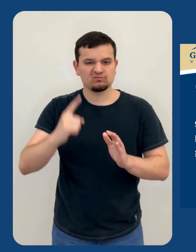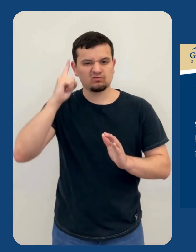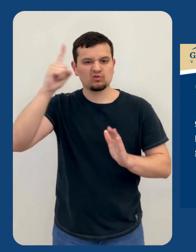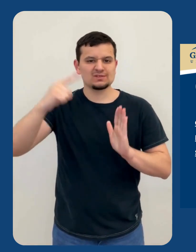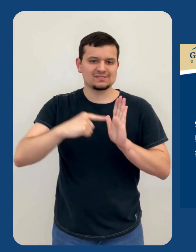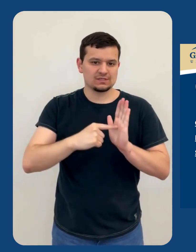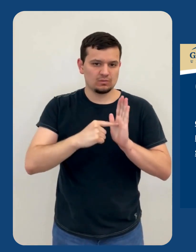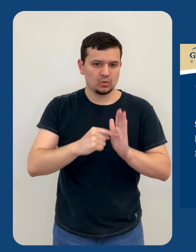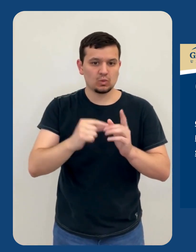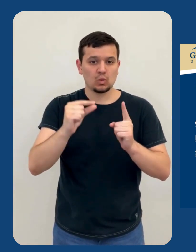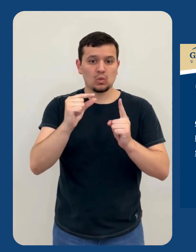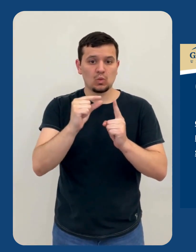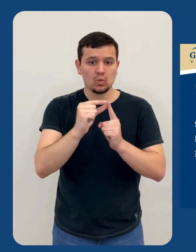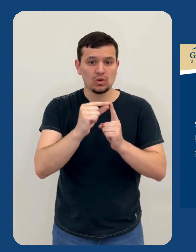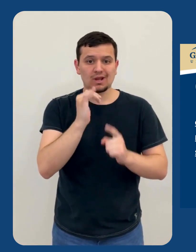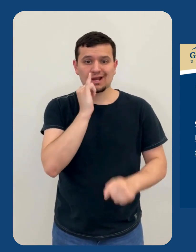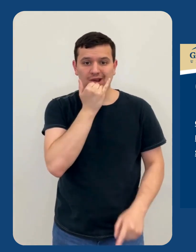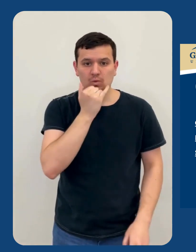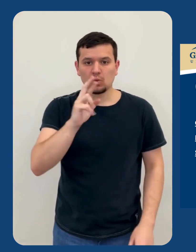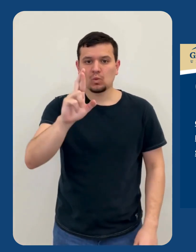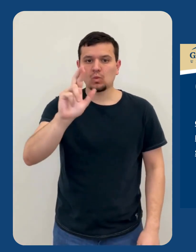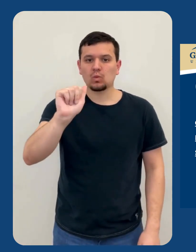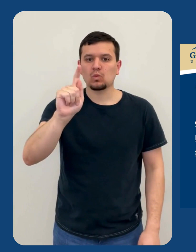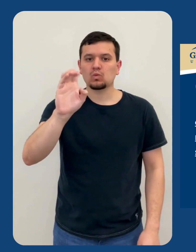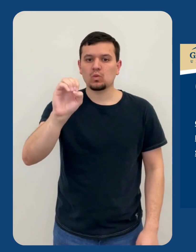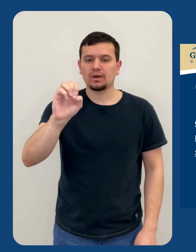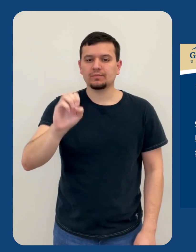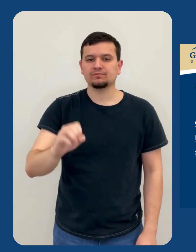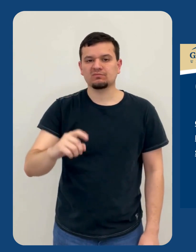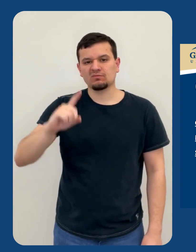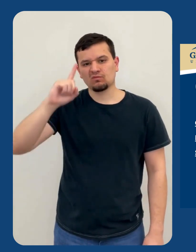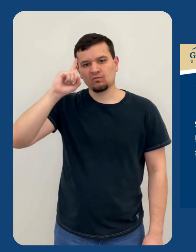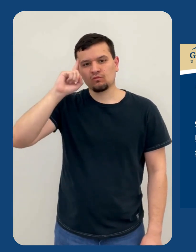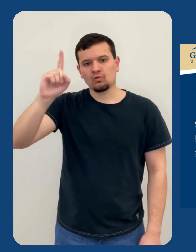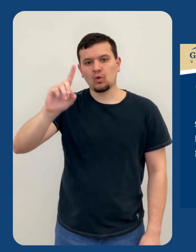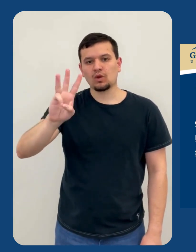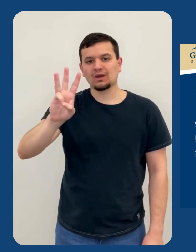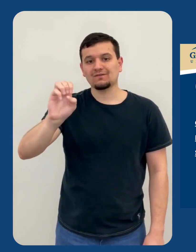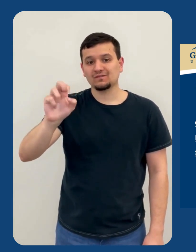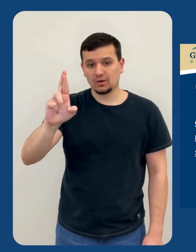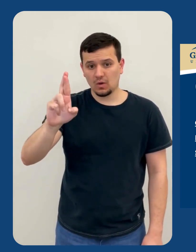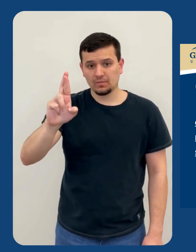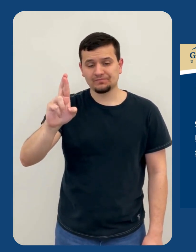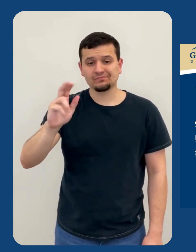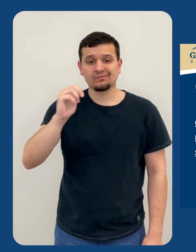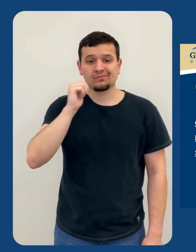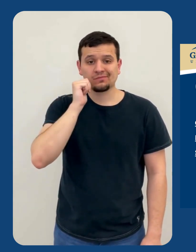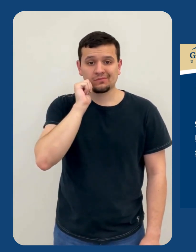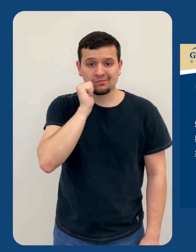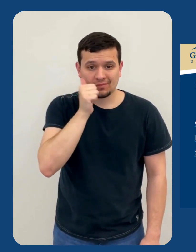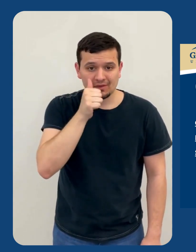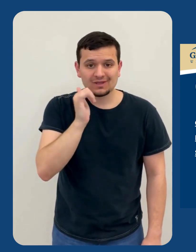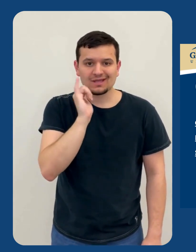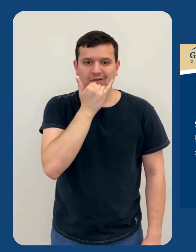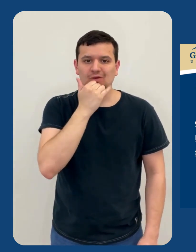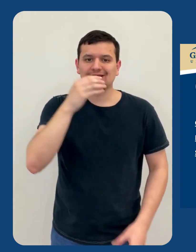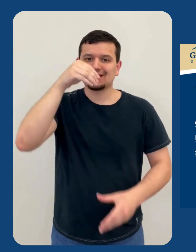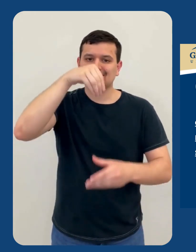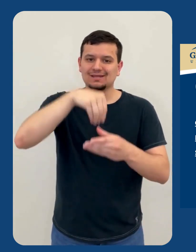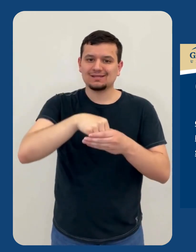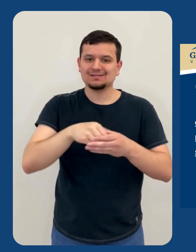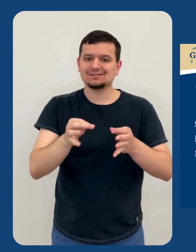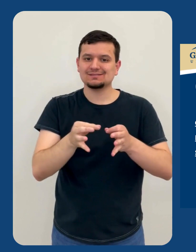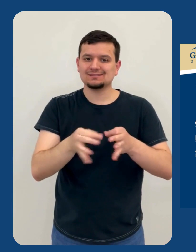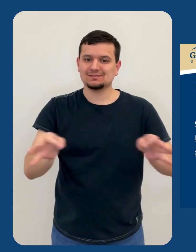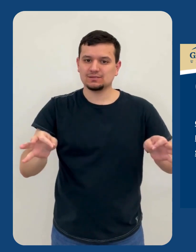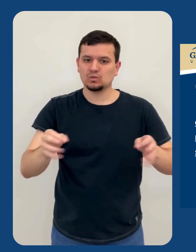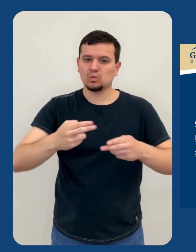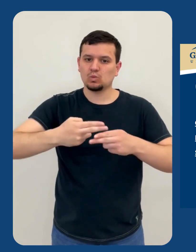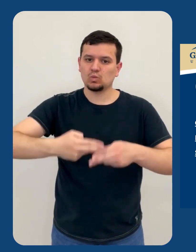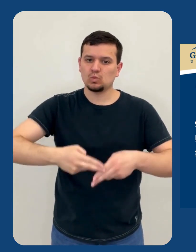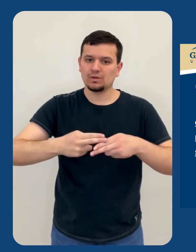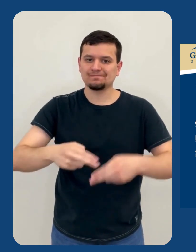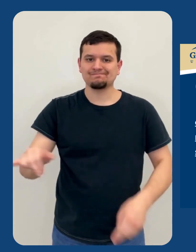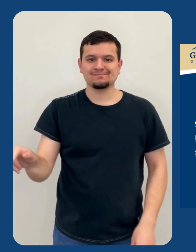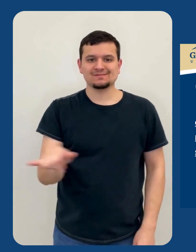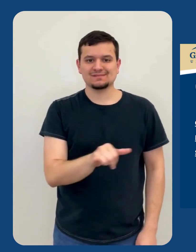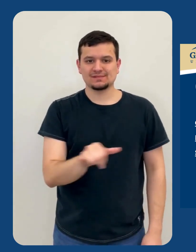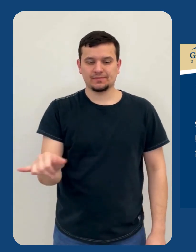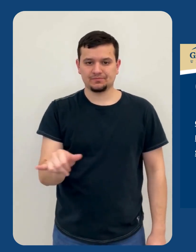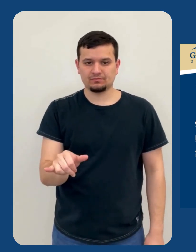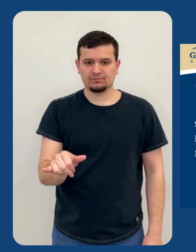The simplest is the word error rate (WER). For WER, every error in the sentence weighs the same.